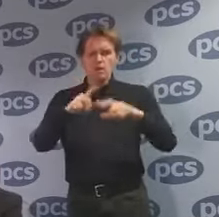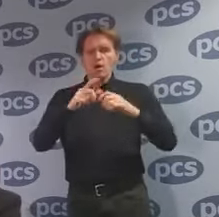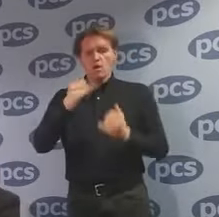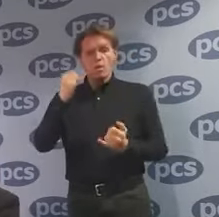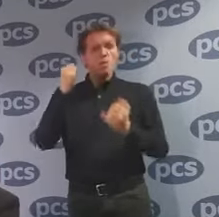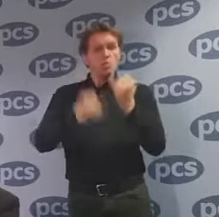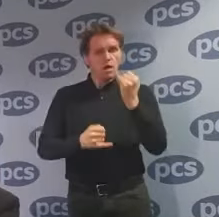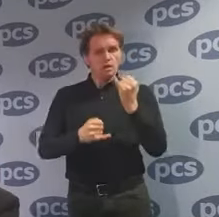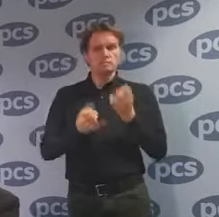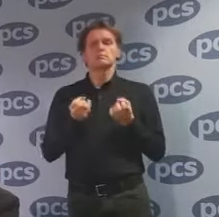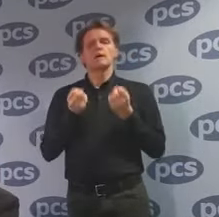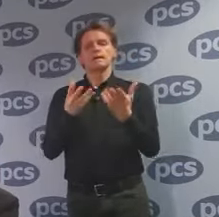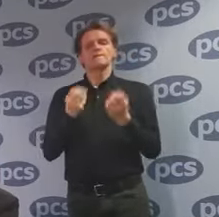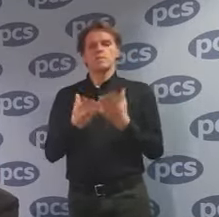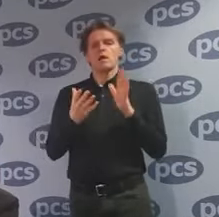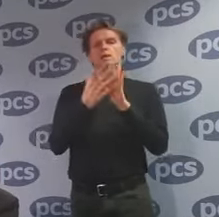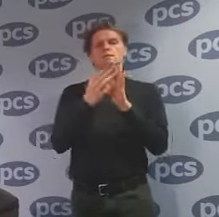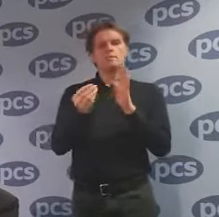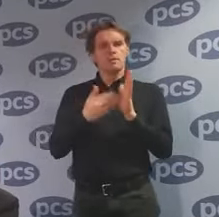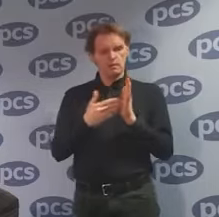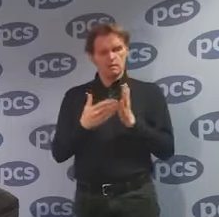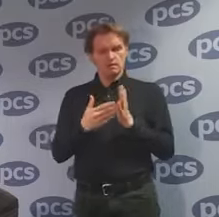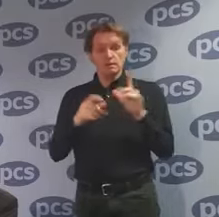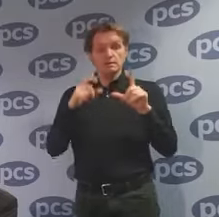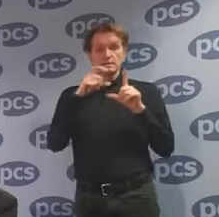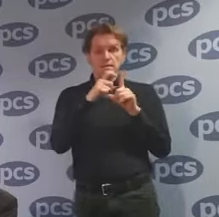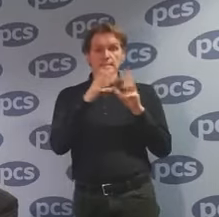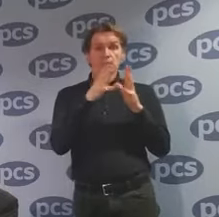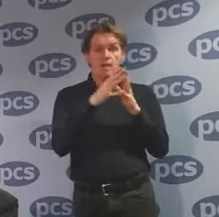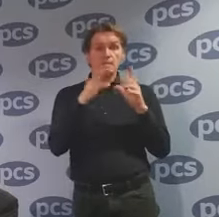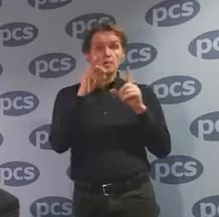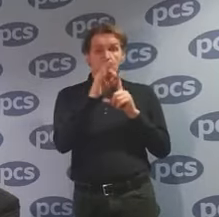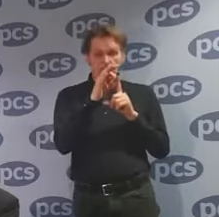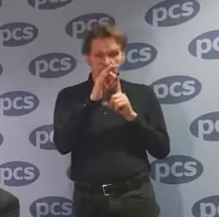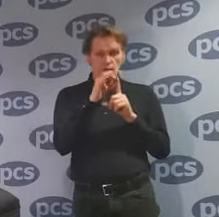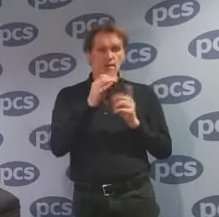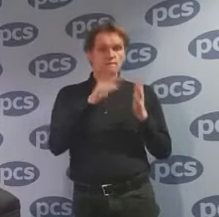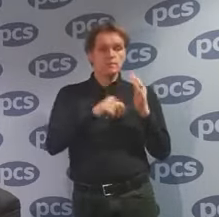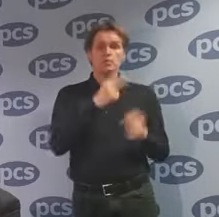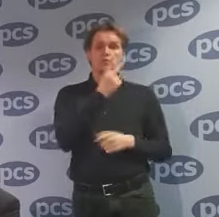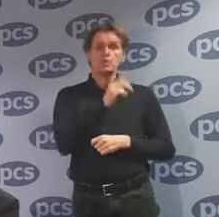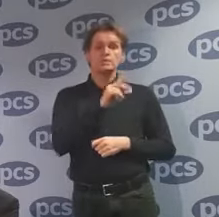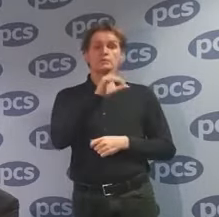comparative figures what we've seen in DWP is that between 2012 and 2017 the